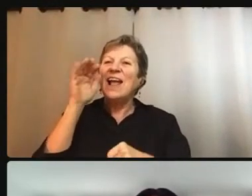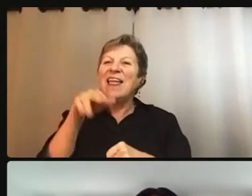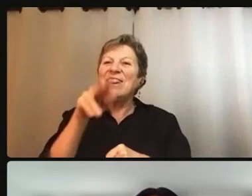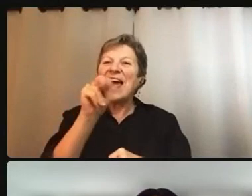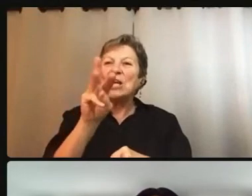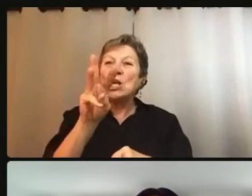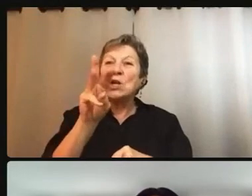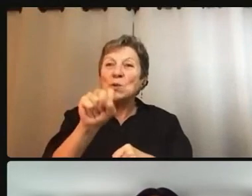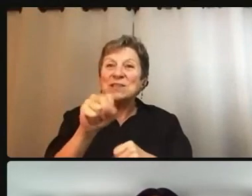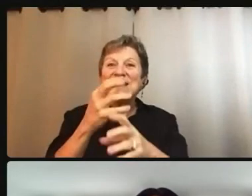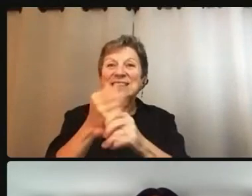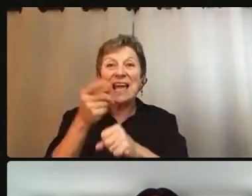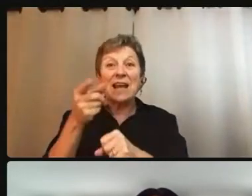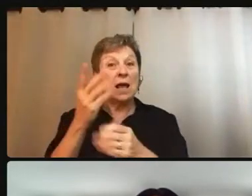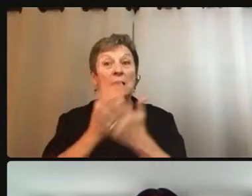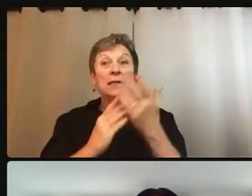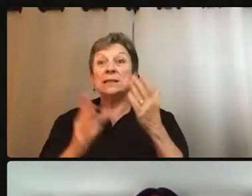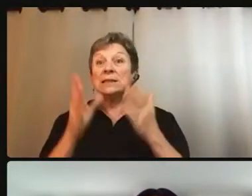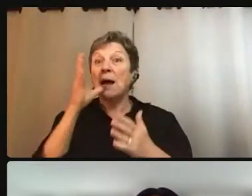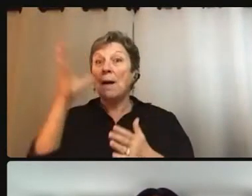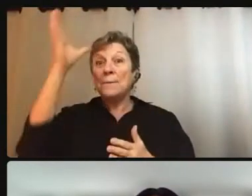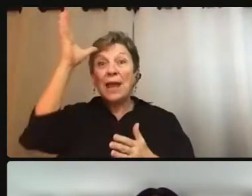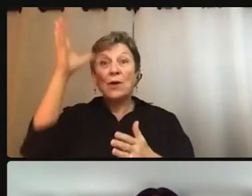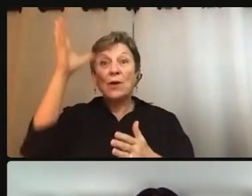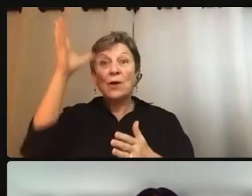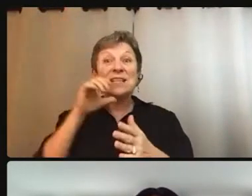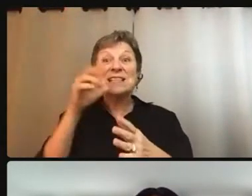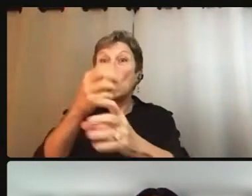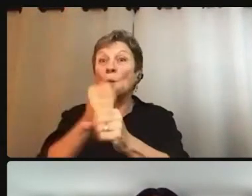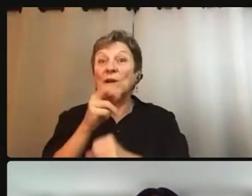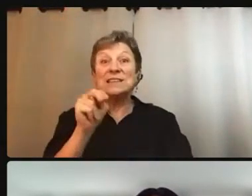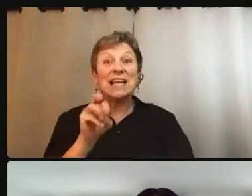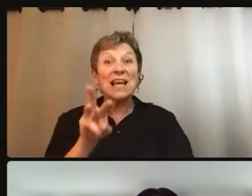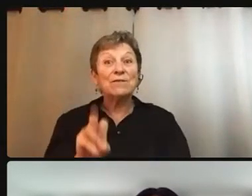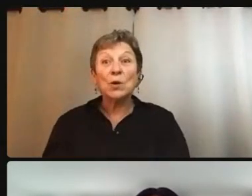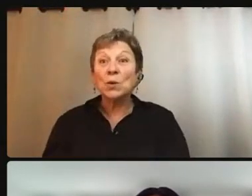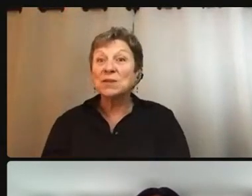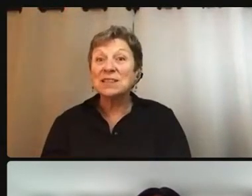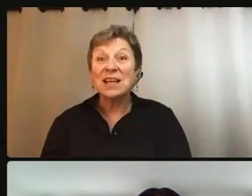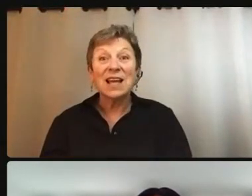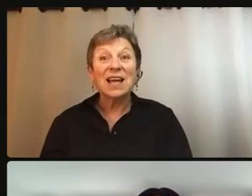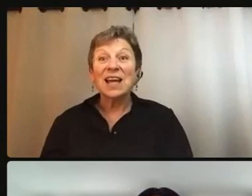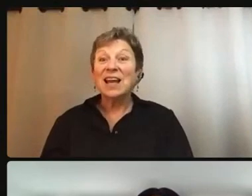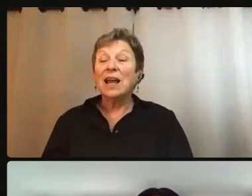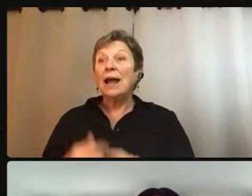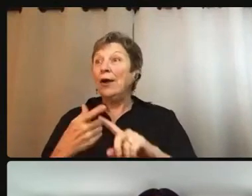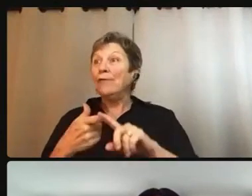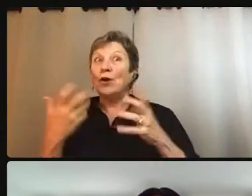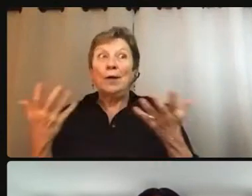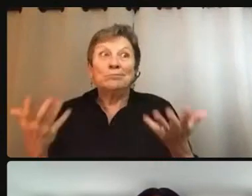AWARE AND NEWS ARE GETTING TO